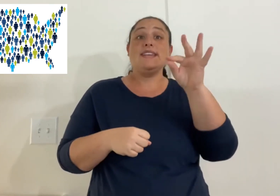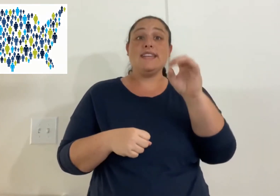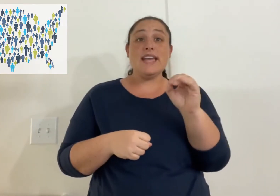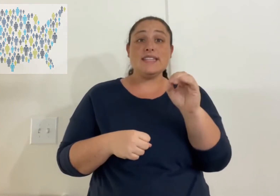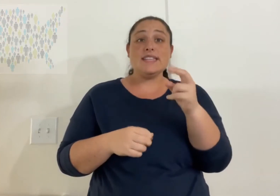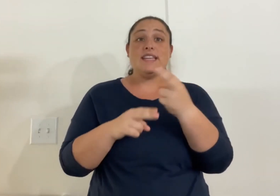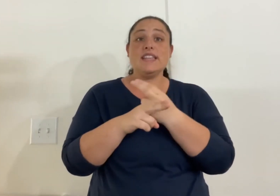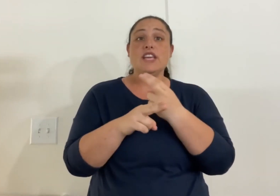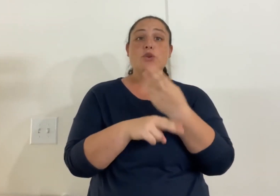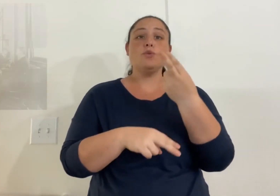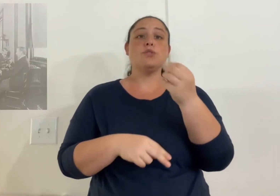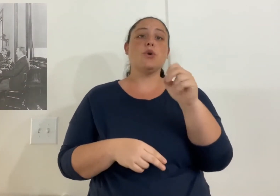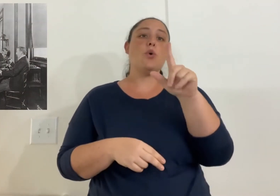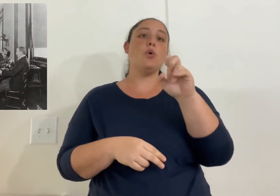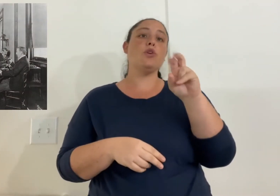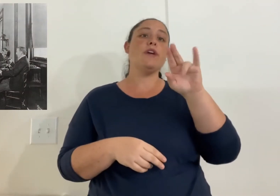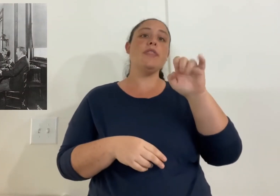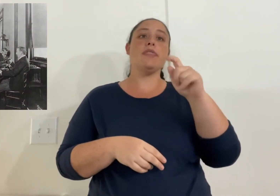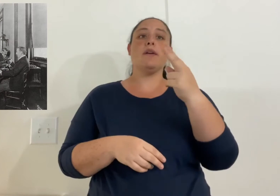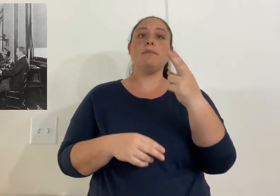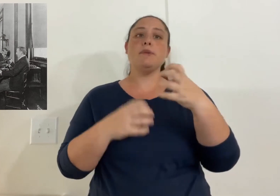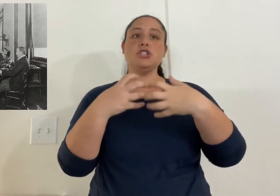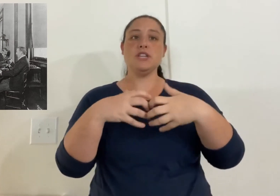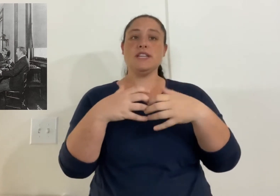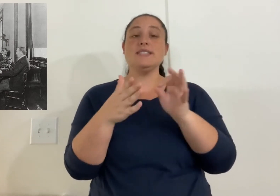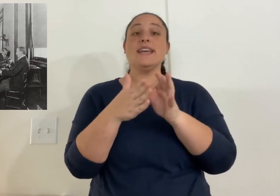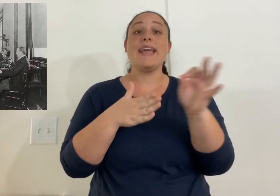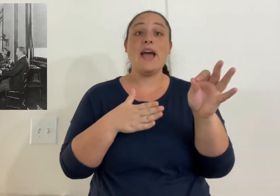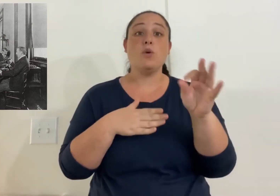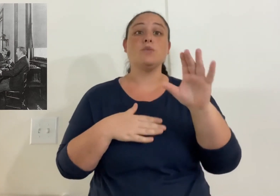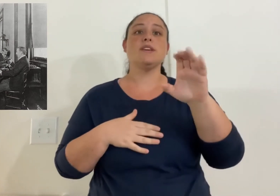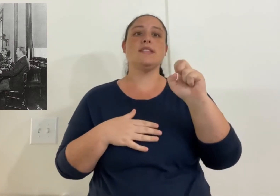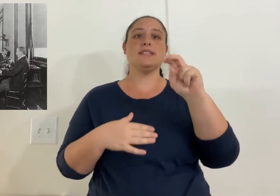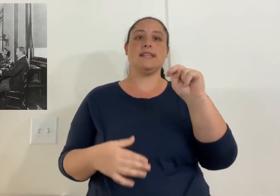In 1890, they used the Hollerith machine to count the census.